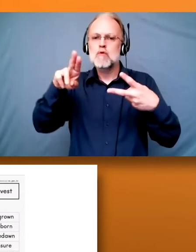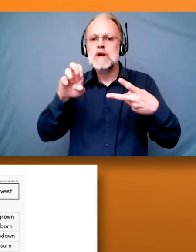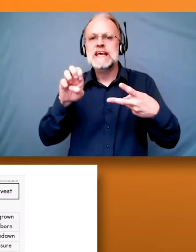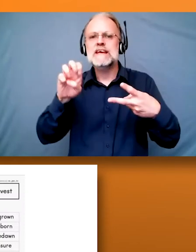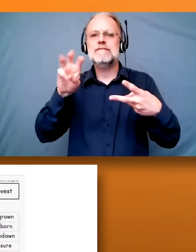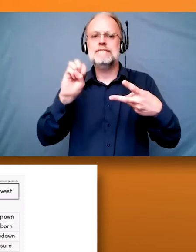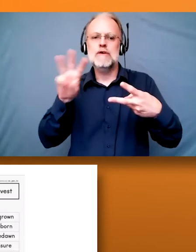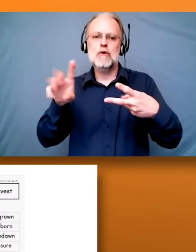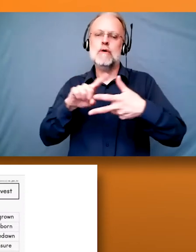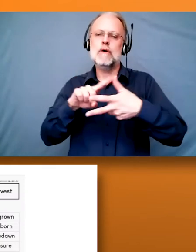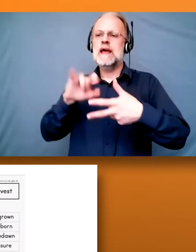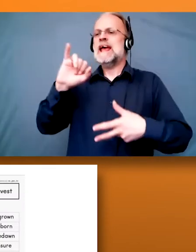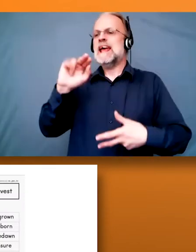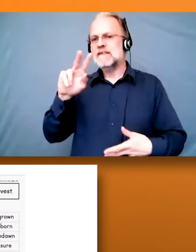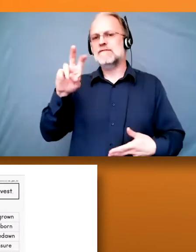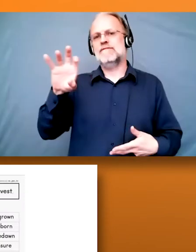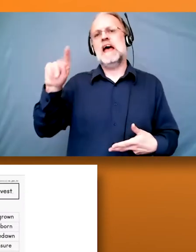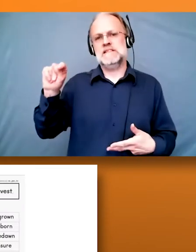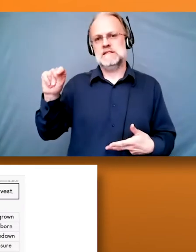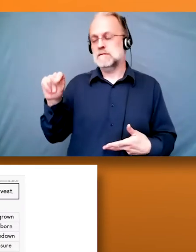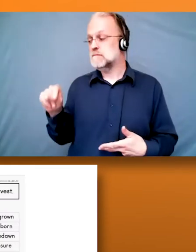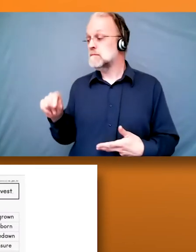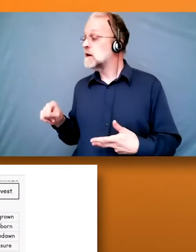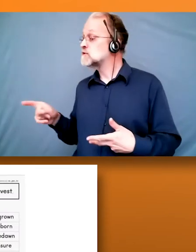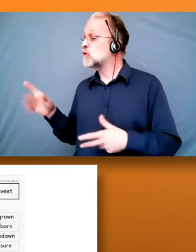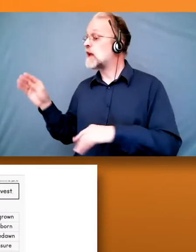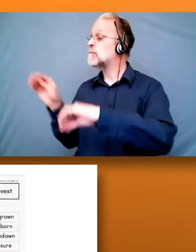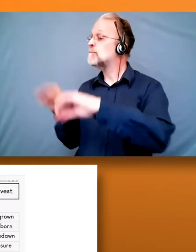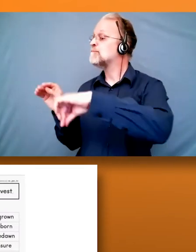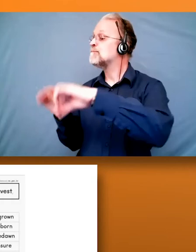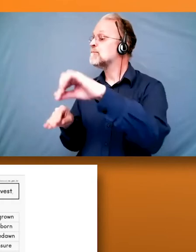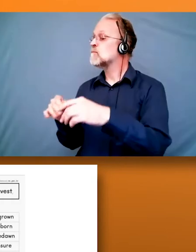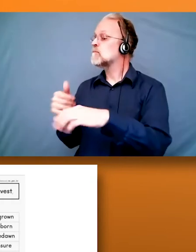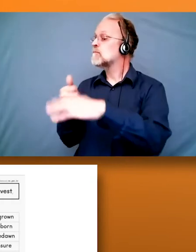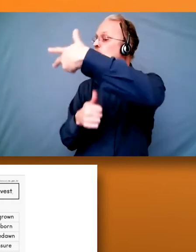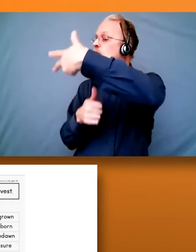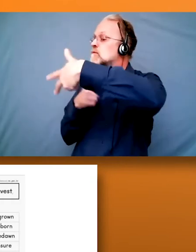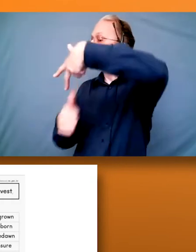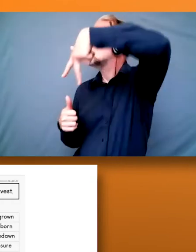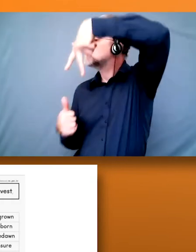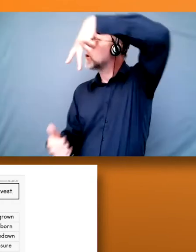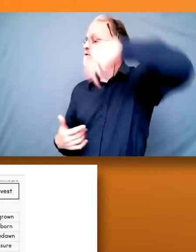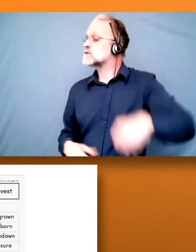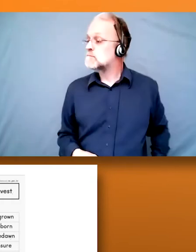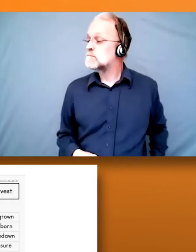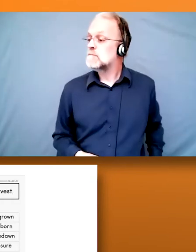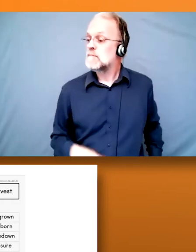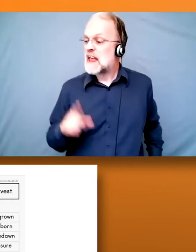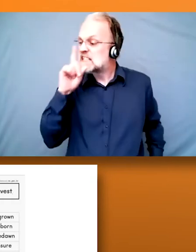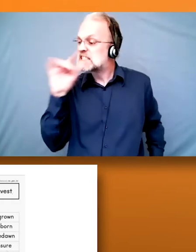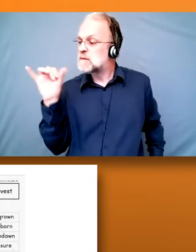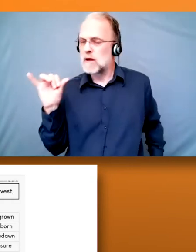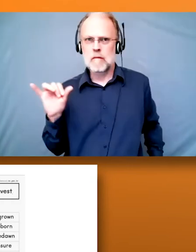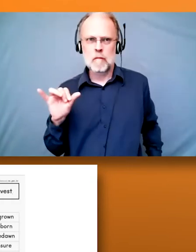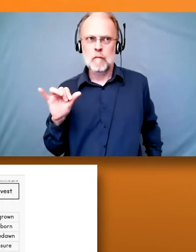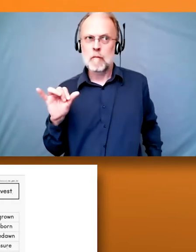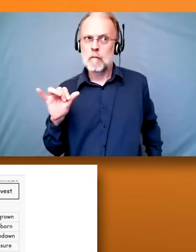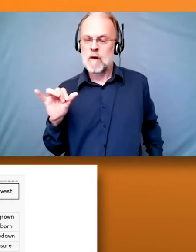But, you know, it has recopy, preview, invest. So you might say put the words together that are similar. You would hope that the student would understand